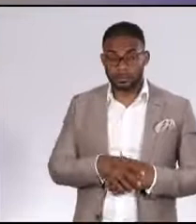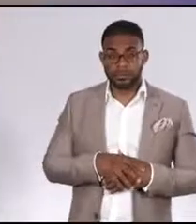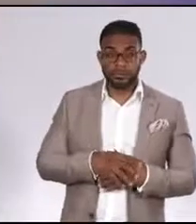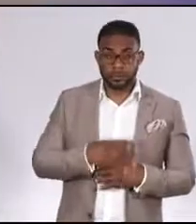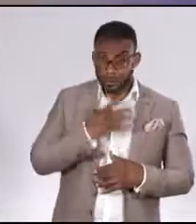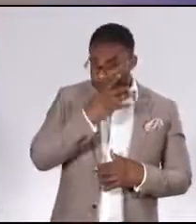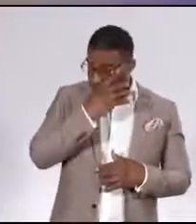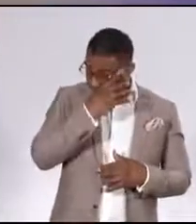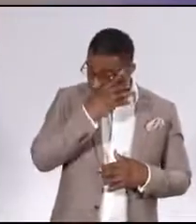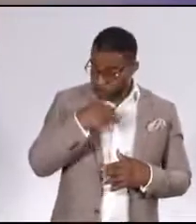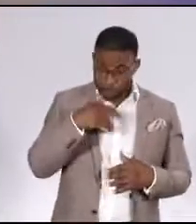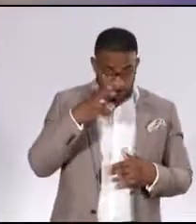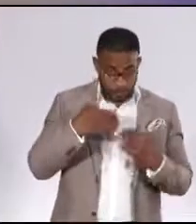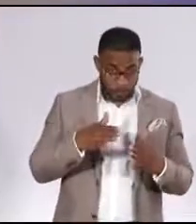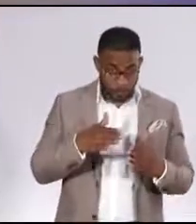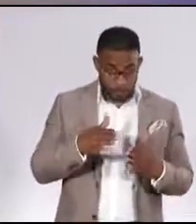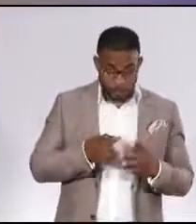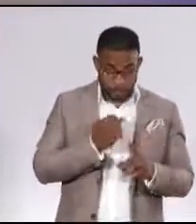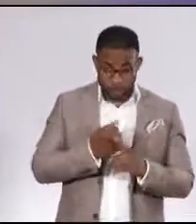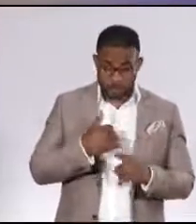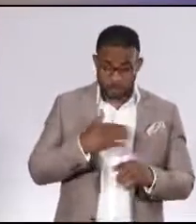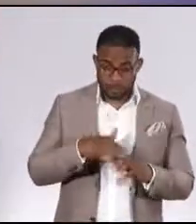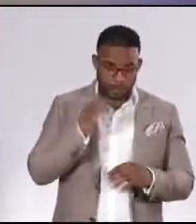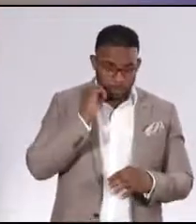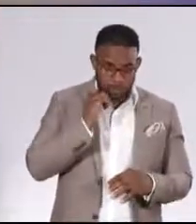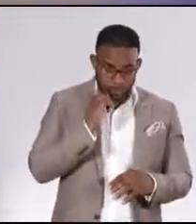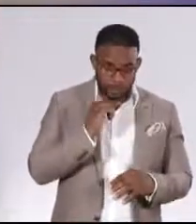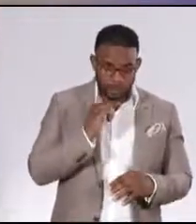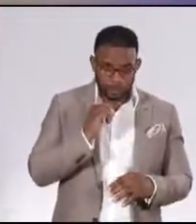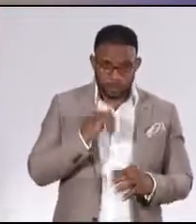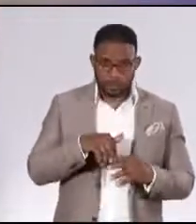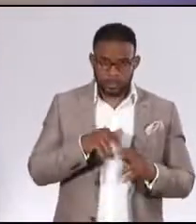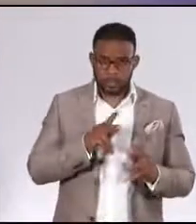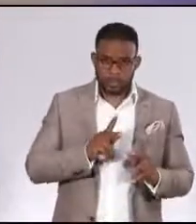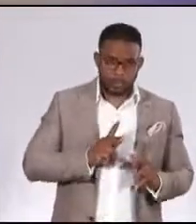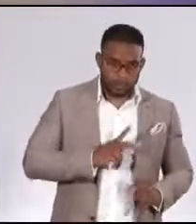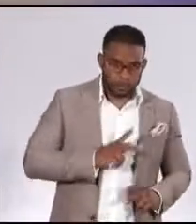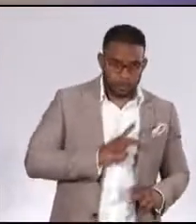my hearing loss impacts me on a daily basis and personal and work situations.